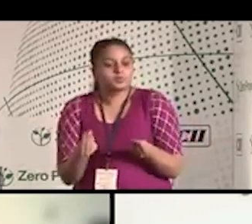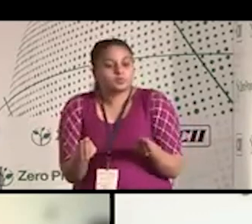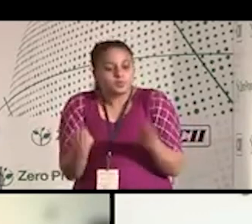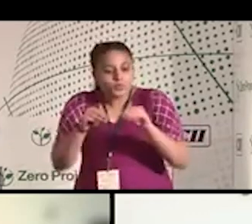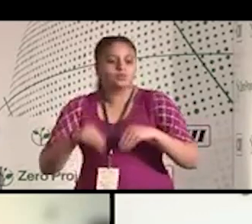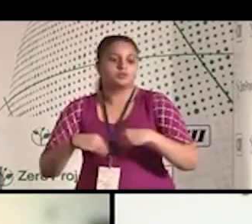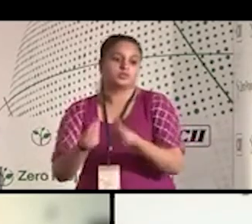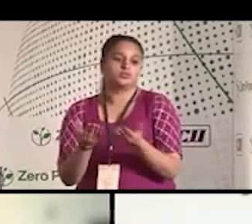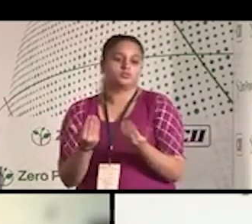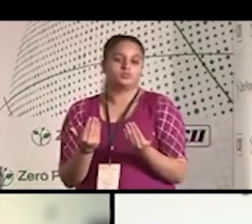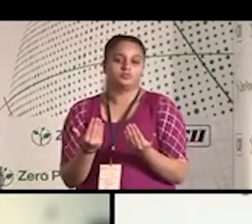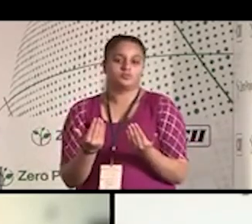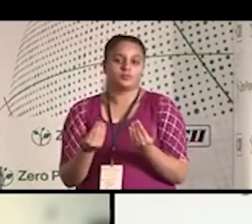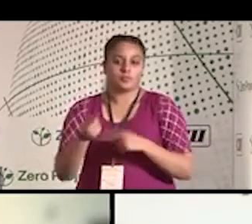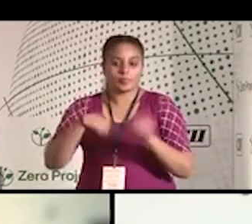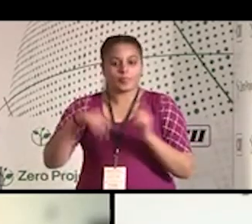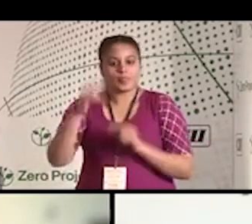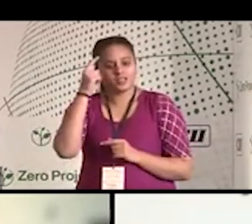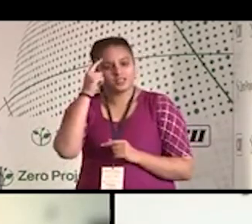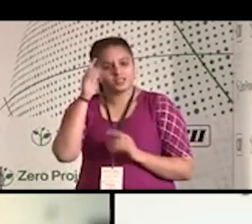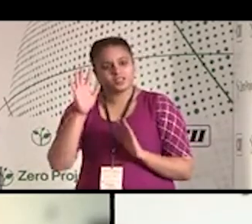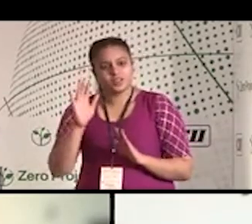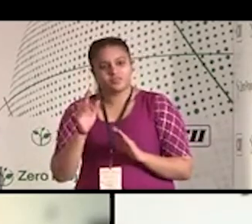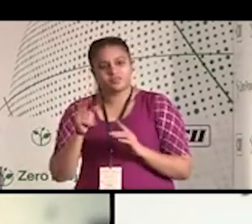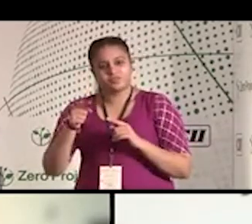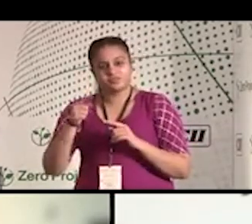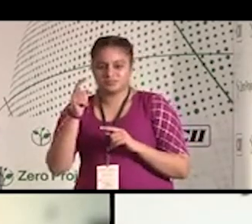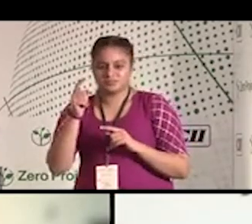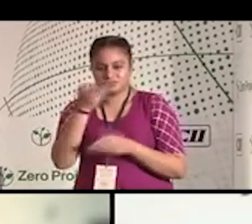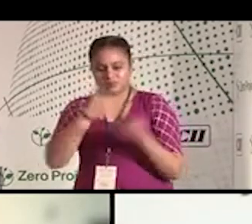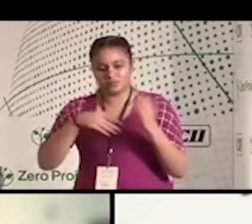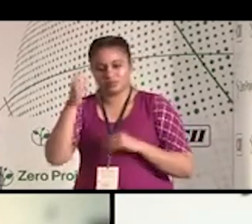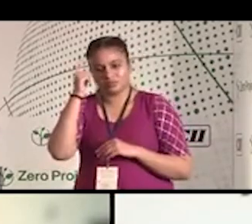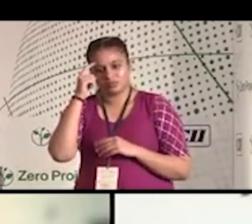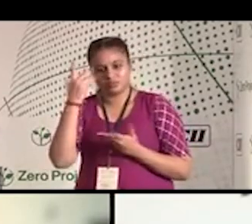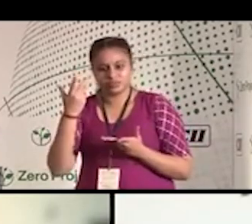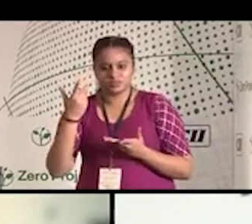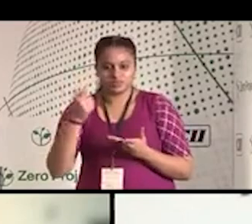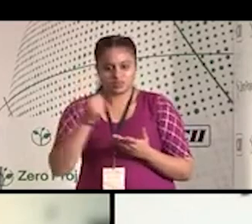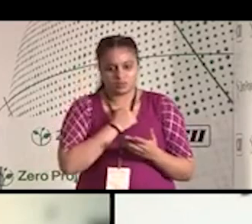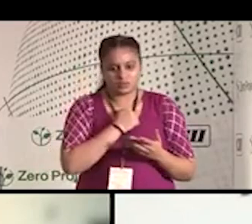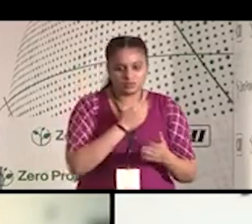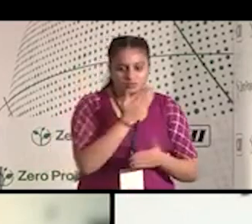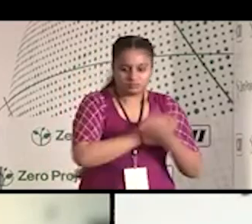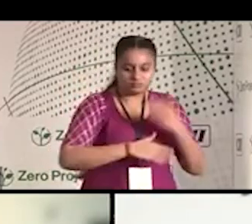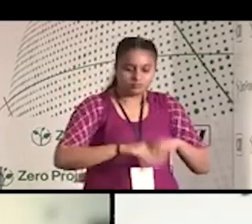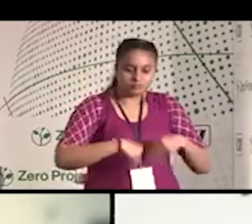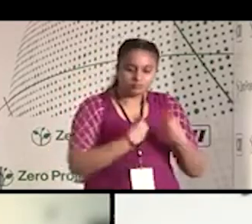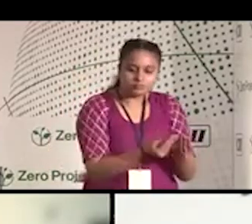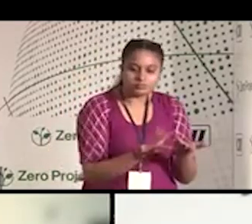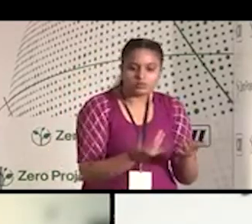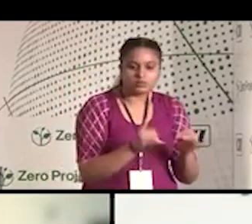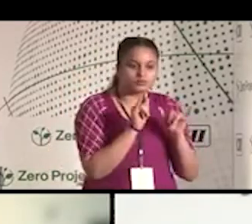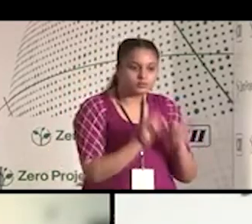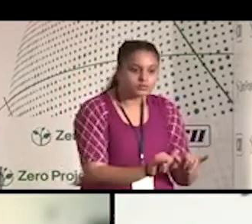So they have this mentality that everybody is here. And if we give this disabled person accommodation or something